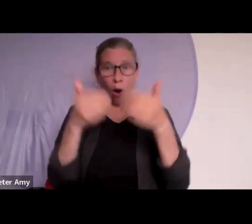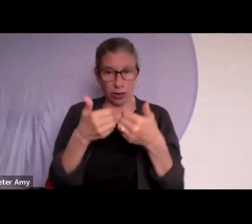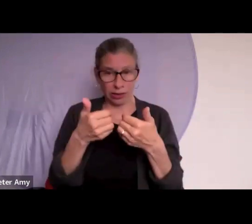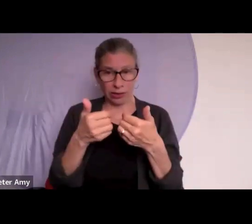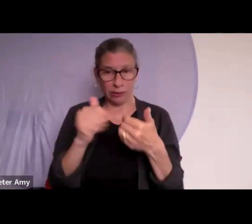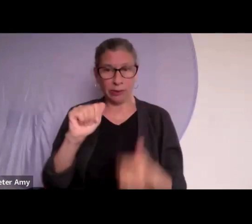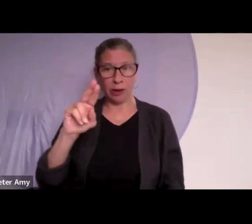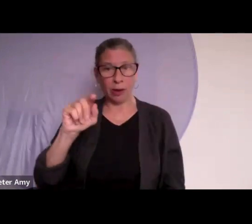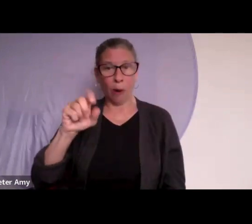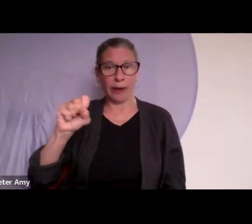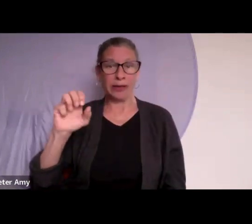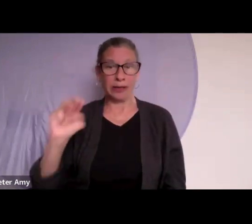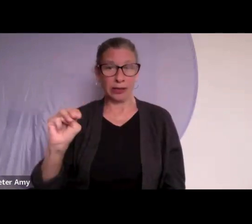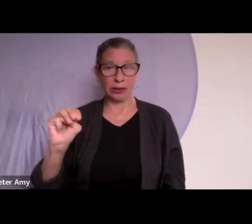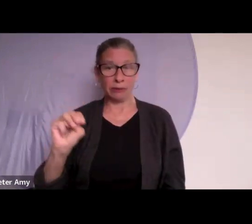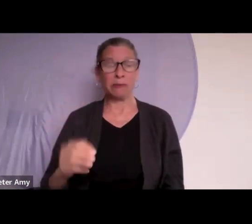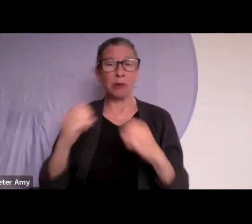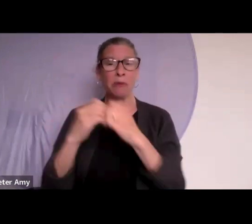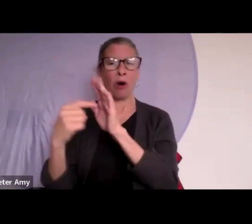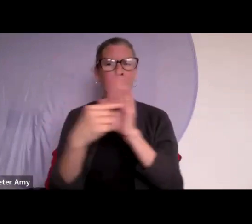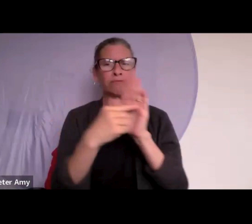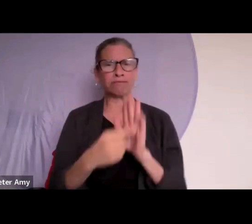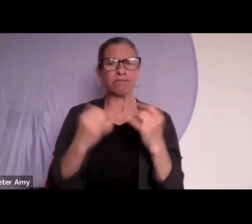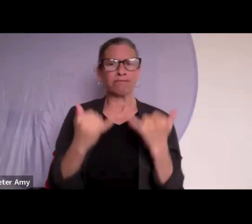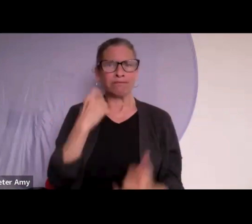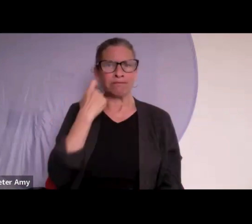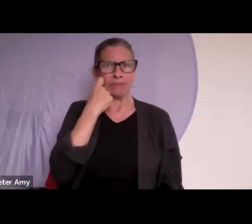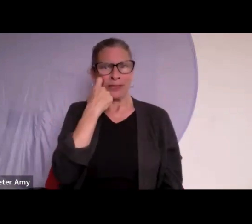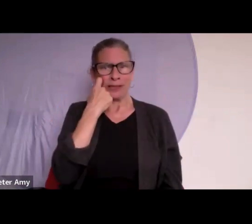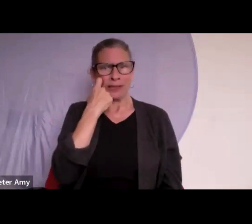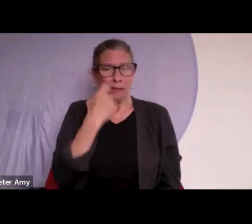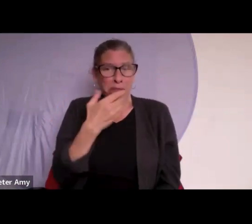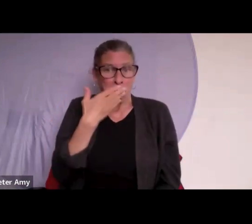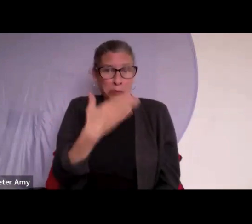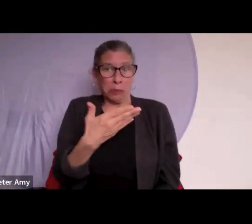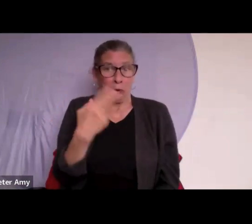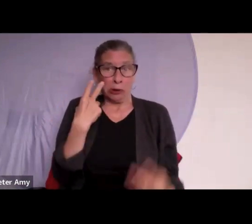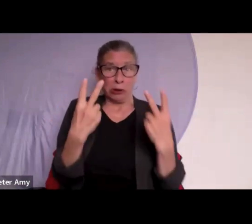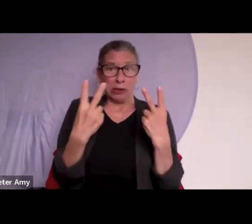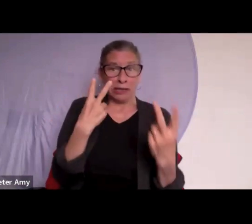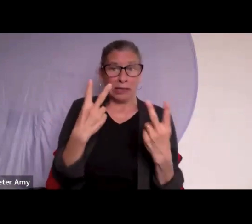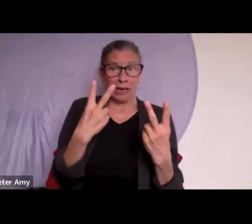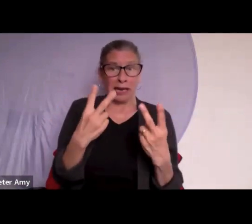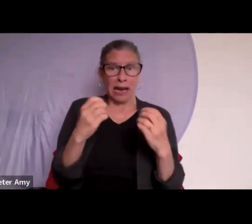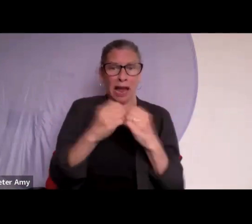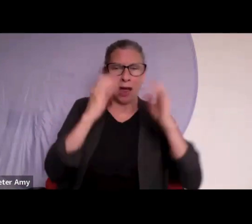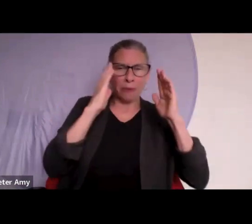get some more representation these days, which is good to see and something that we need to pay more attention to as well.